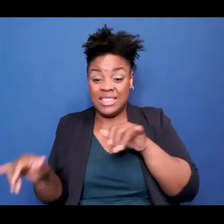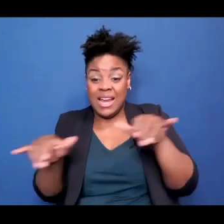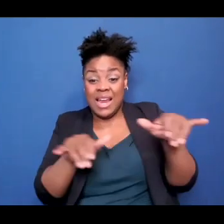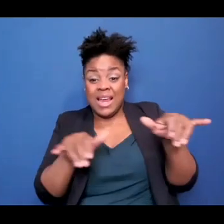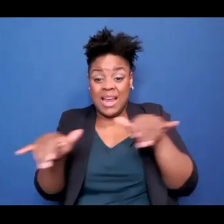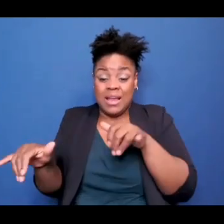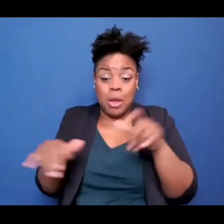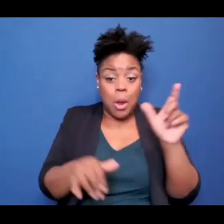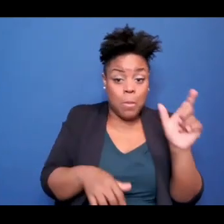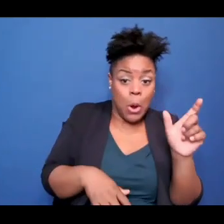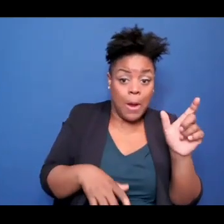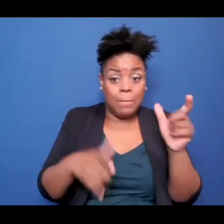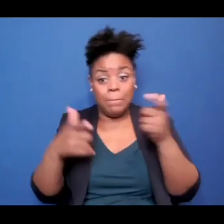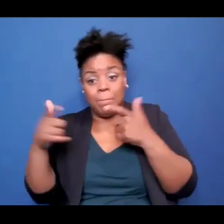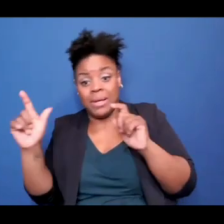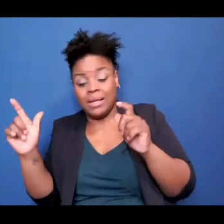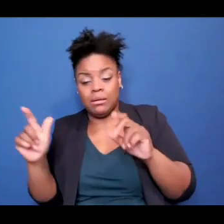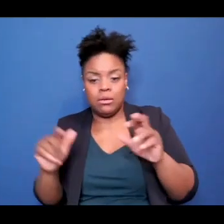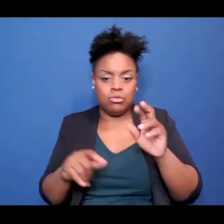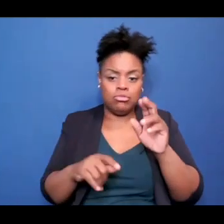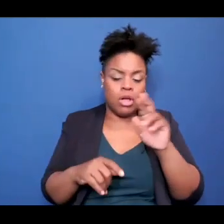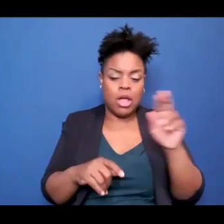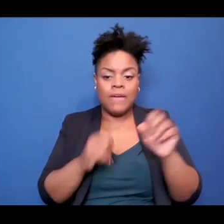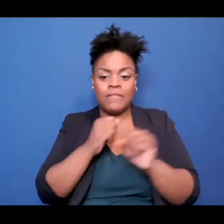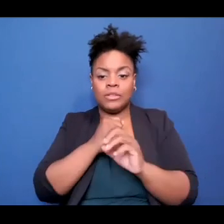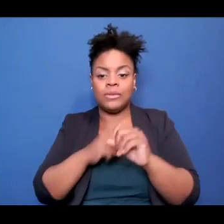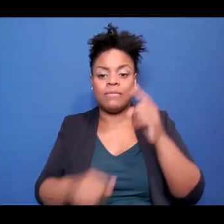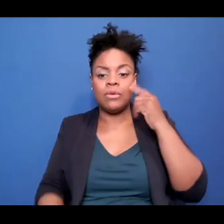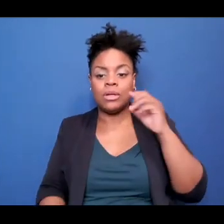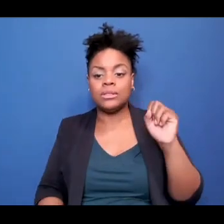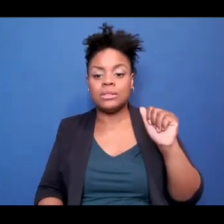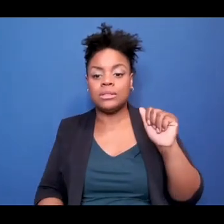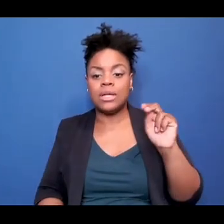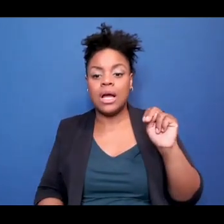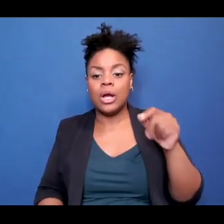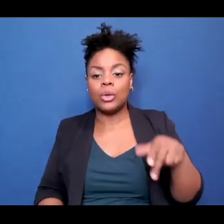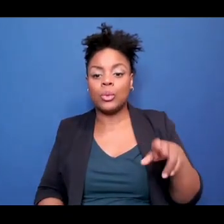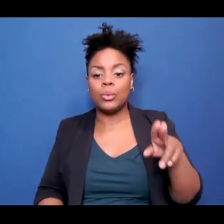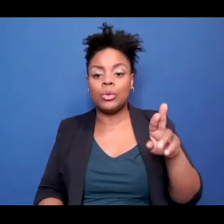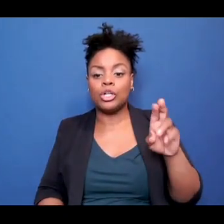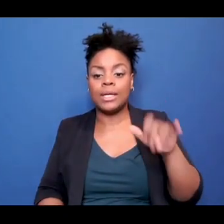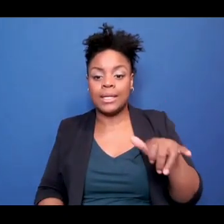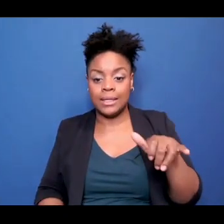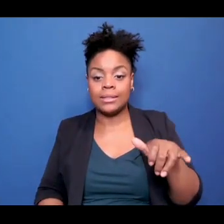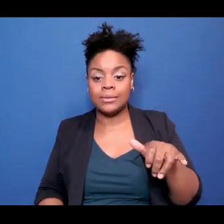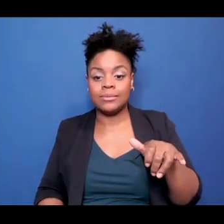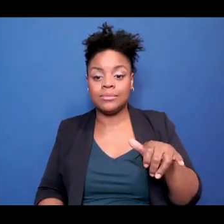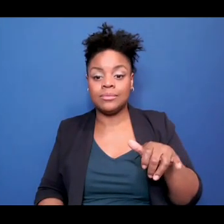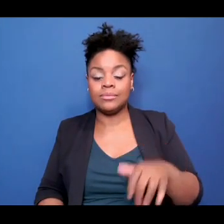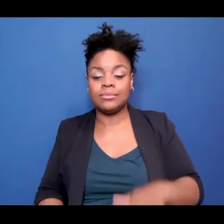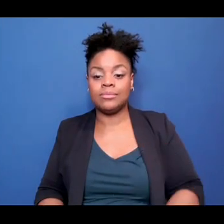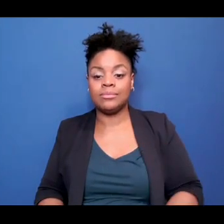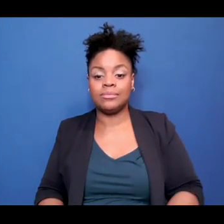SIMILARLY ON THE TOP ROW BUT ON THE RIGHT THE TANQUERAY AD WHICH IS COVERING THESE APARTMENT